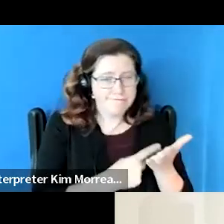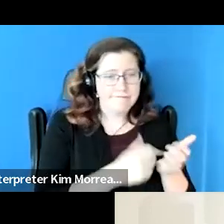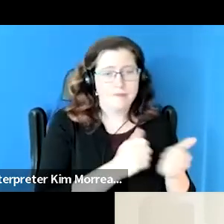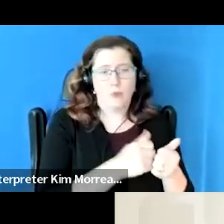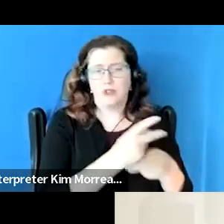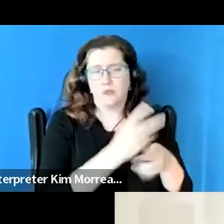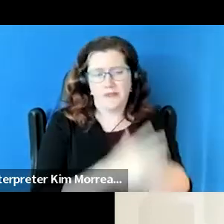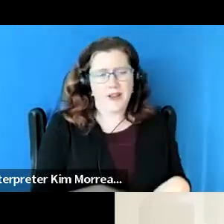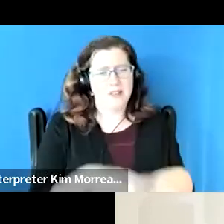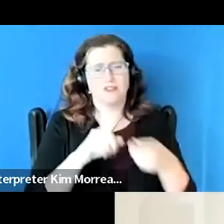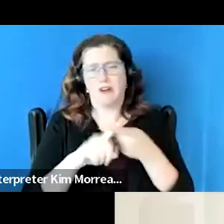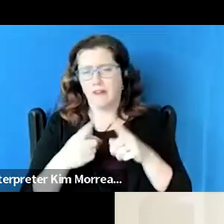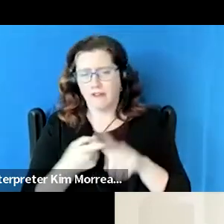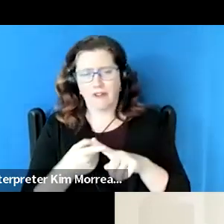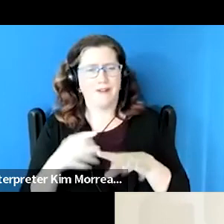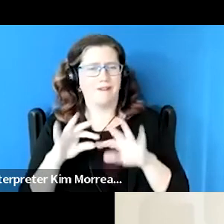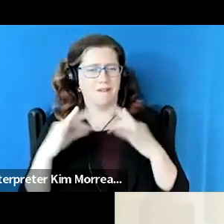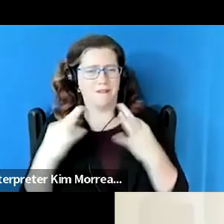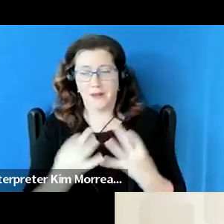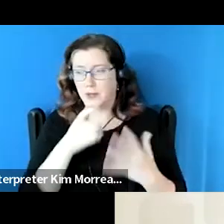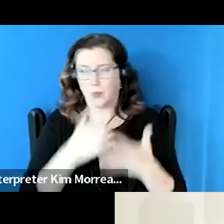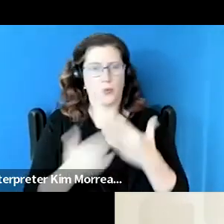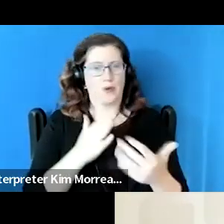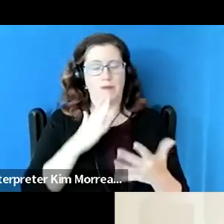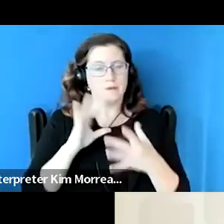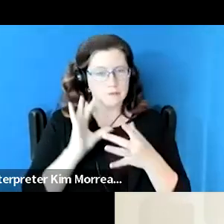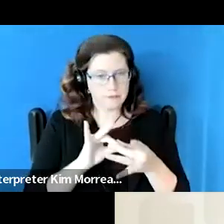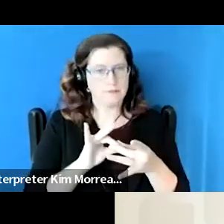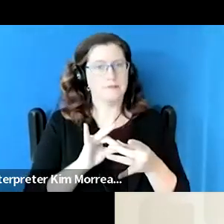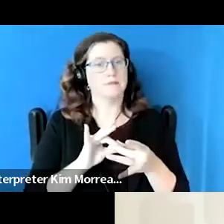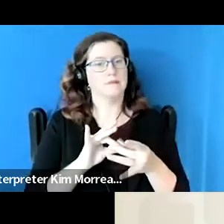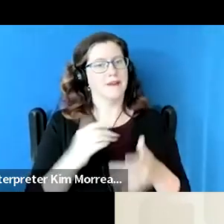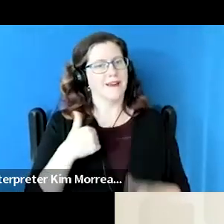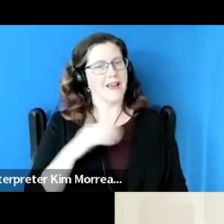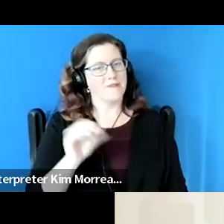with a family member, whomever you can kind of connect to them make your own sort of personalized plan,